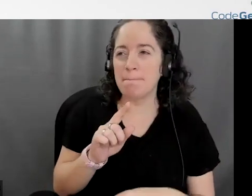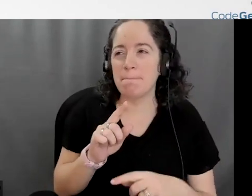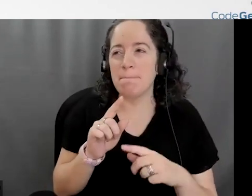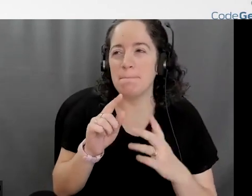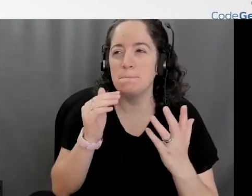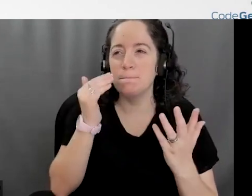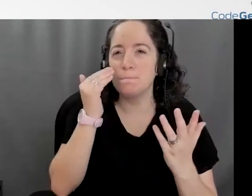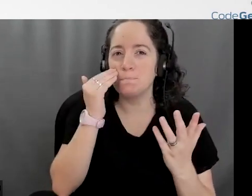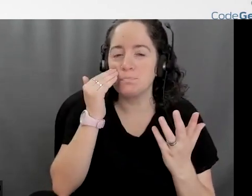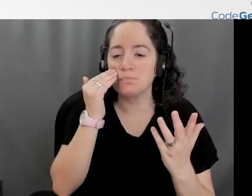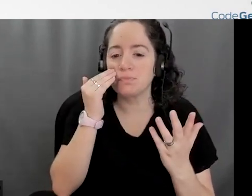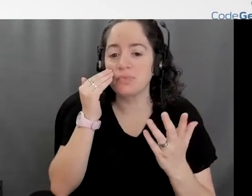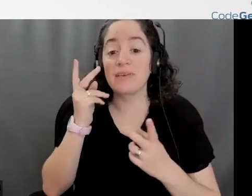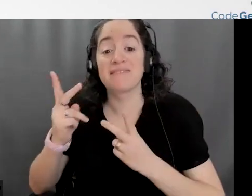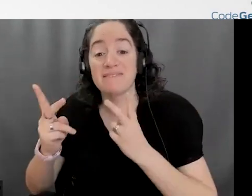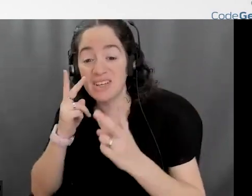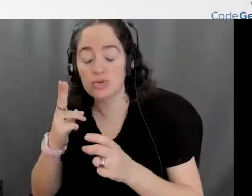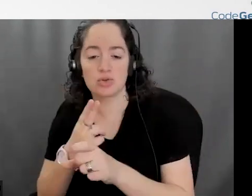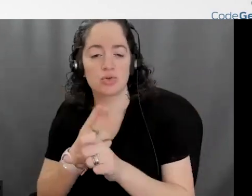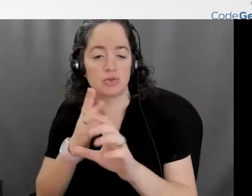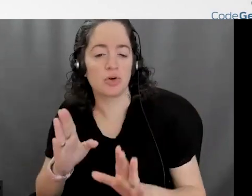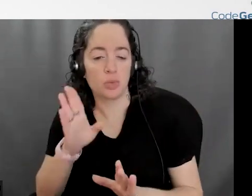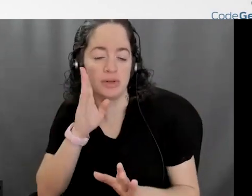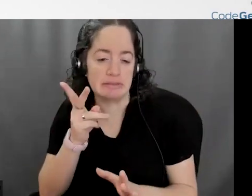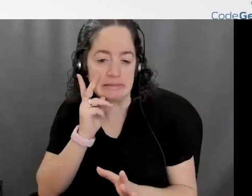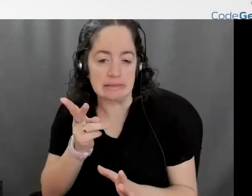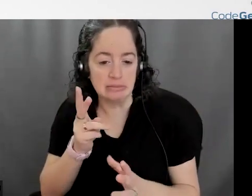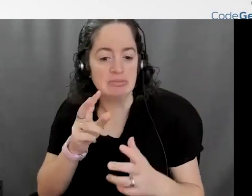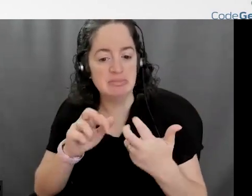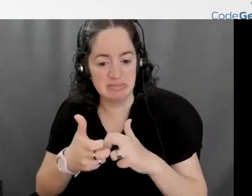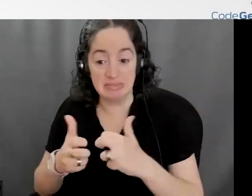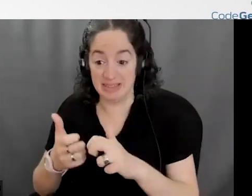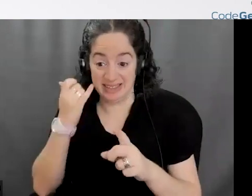that visual users are going to run into with large tables.